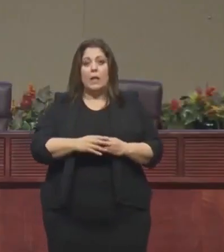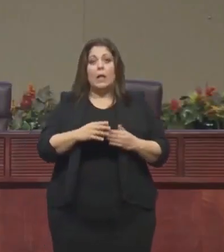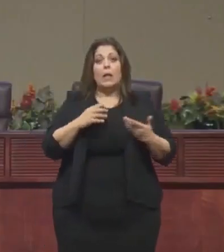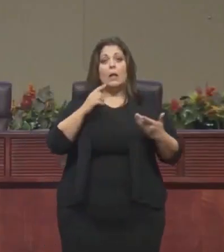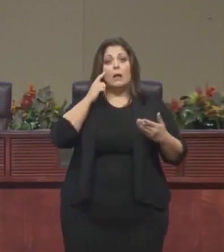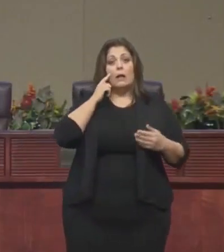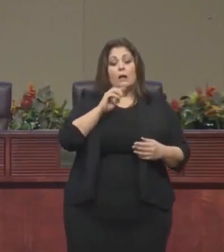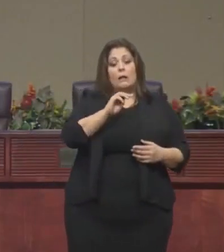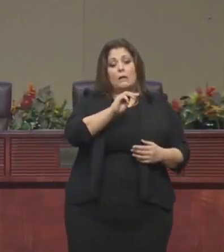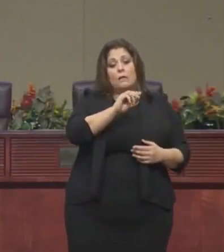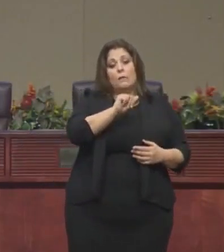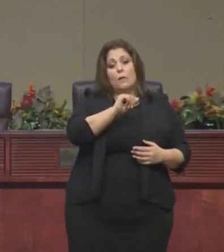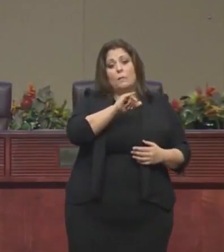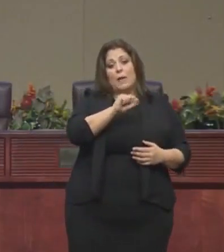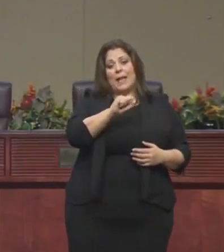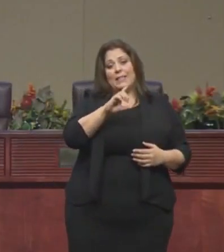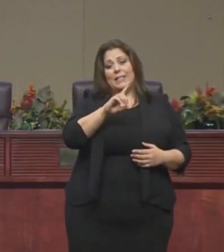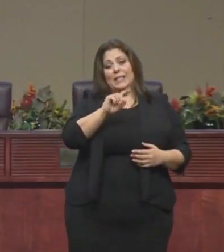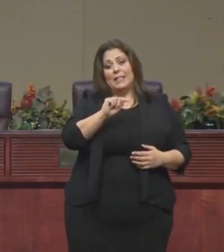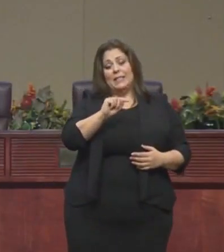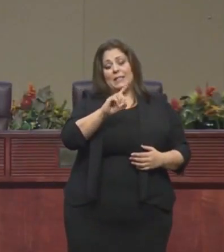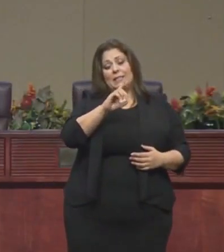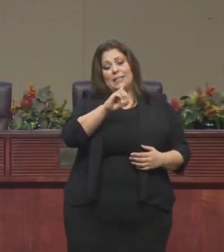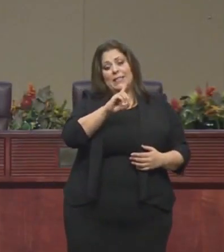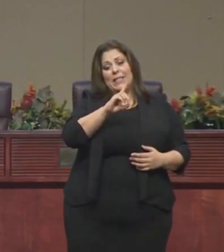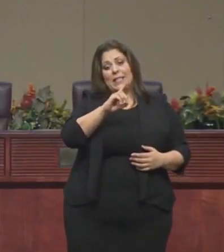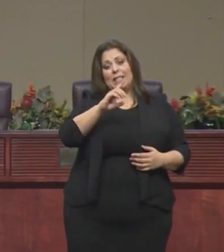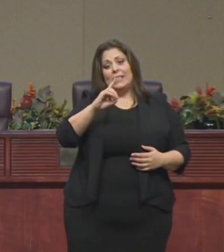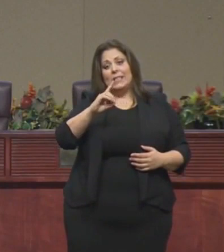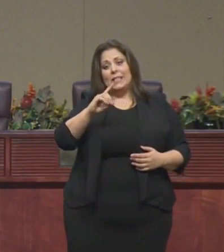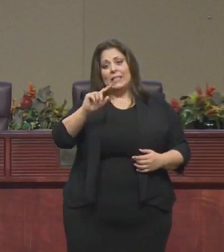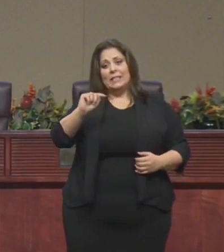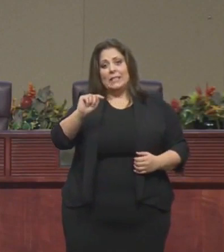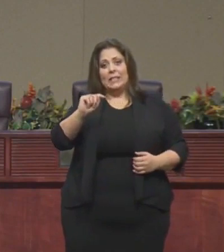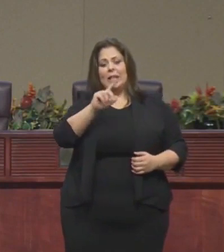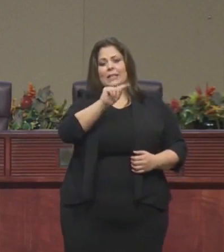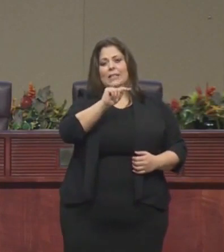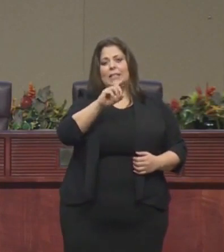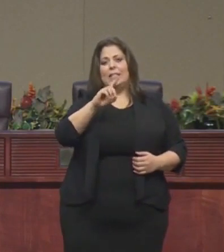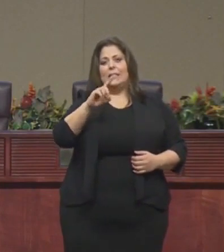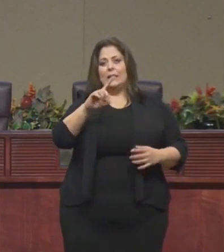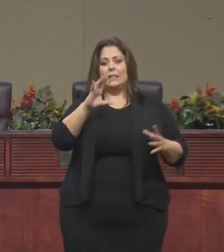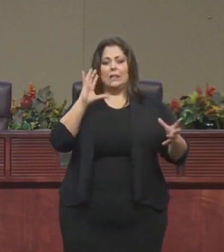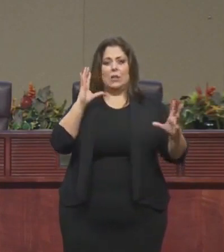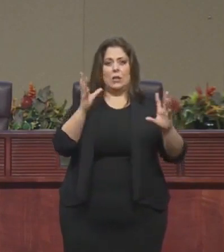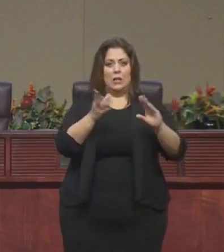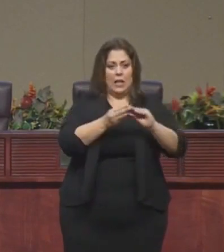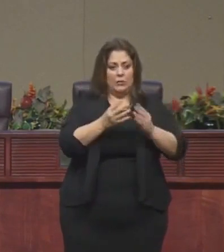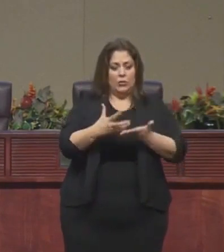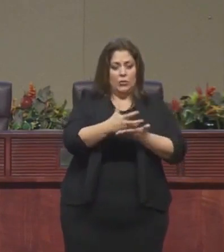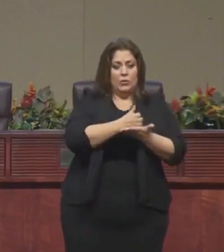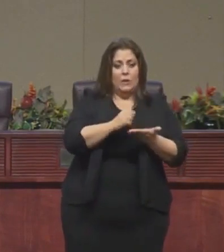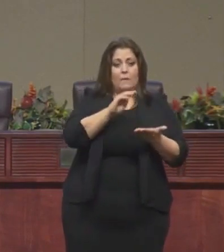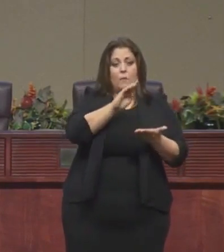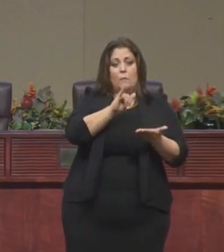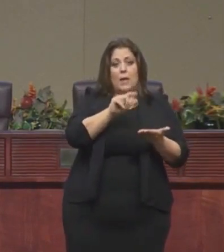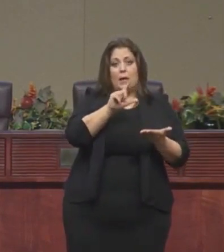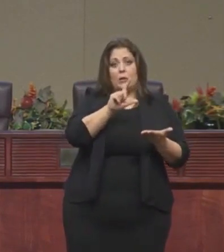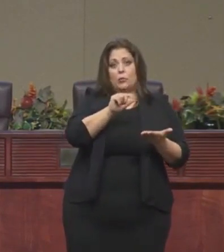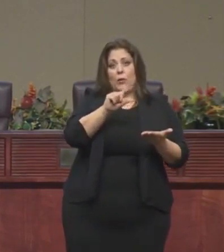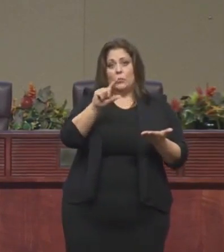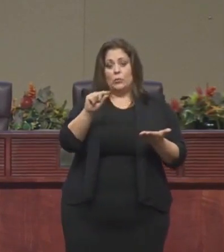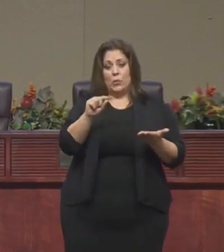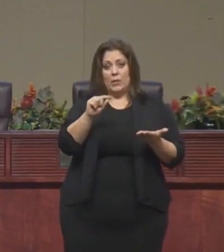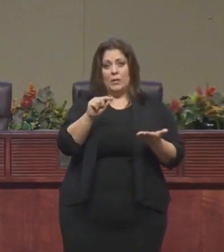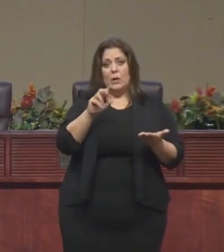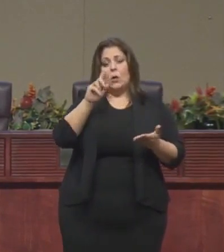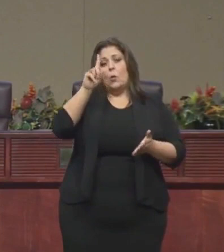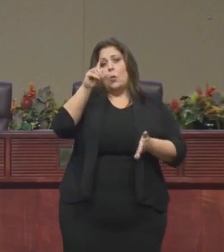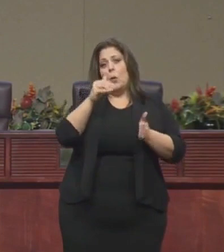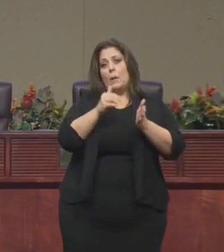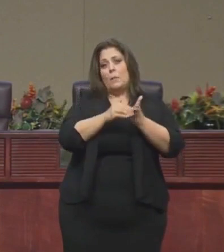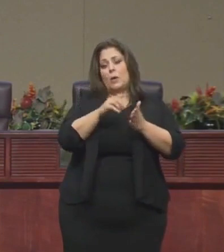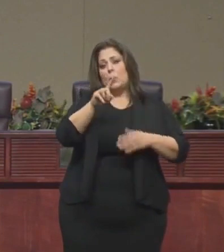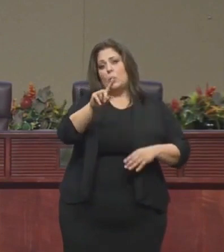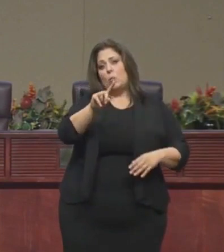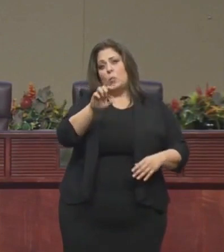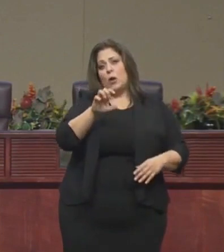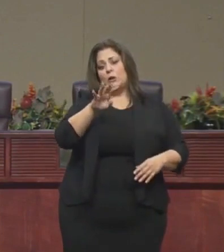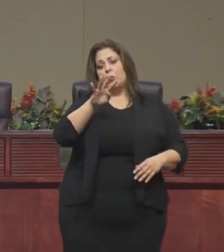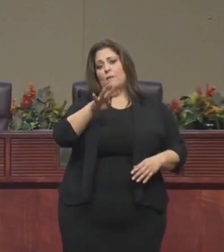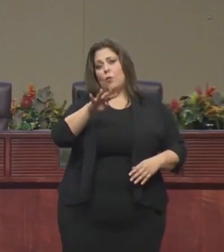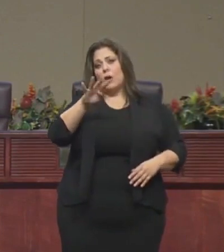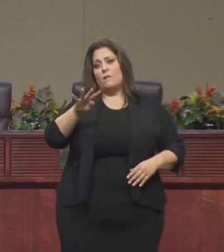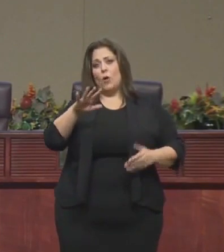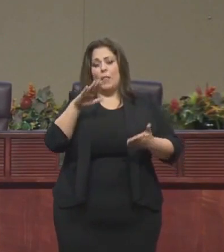ORANGE COUNTY COMPTROLLER PHIL DIAMOND IS UNVEILING THE LATEST TOURIST DEVELOPMENT TAX NUMBERS, OR TDT HE SPOKE IN A CALM VOICE ABOUT THE DECLINE OF TOURISM AT A